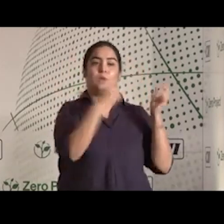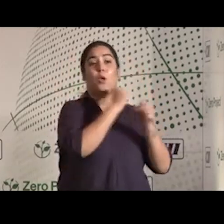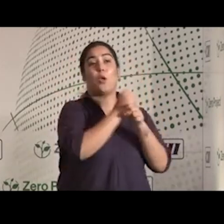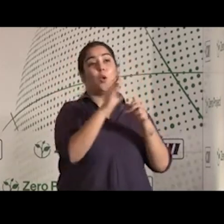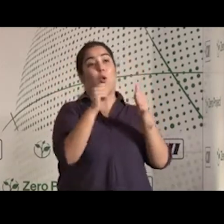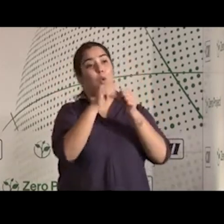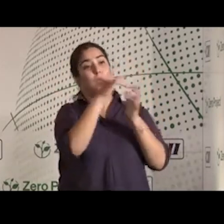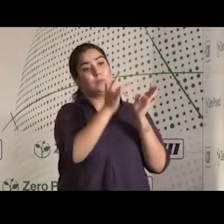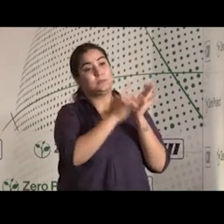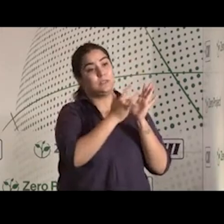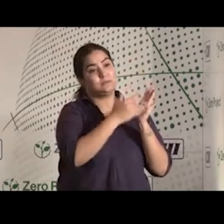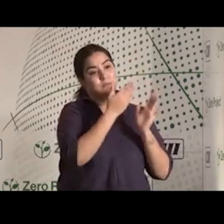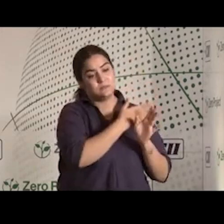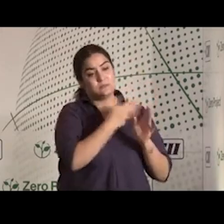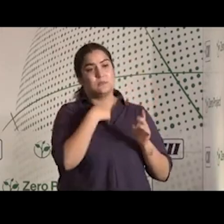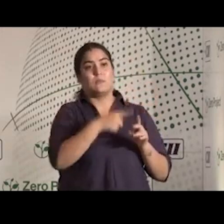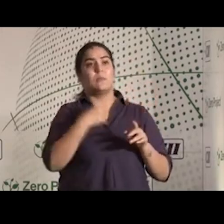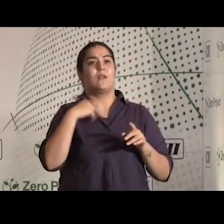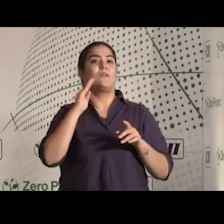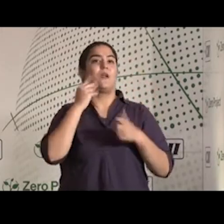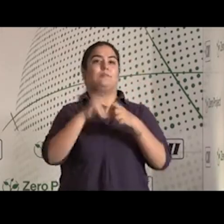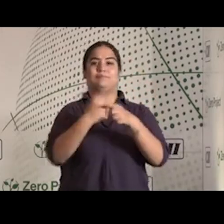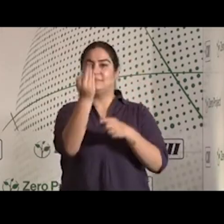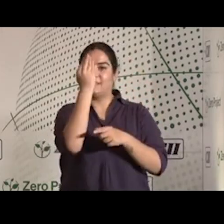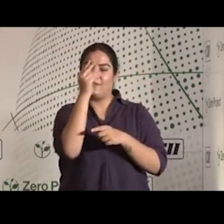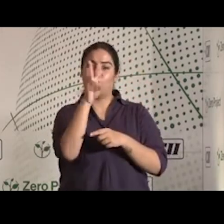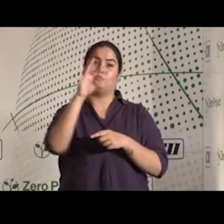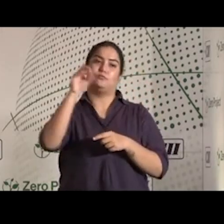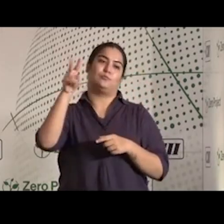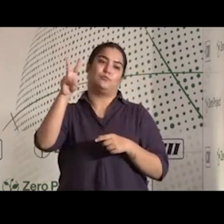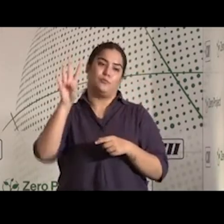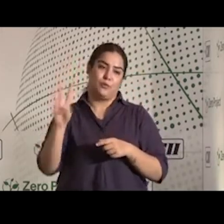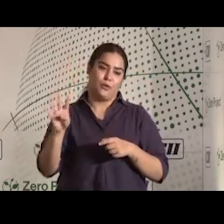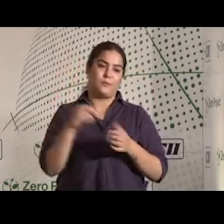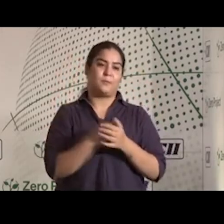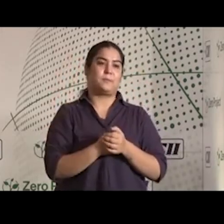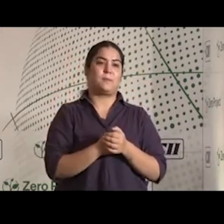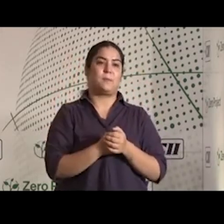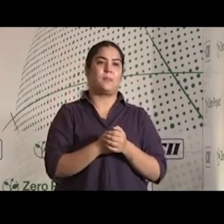in Goa in the month of January 2024,